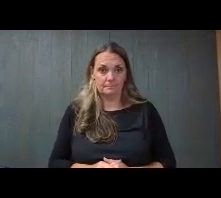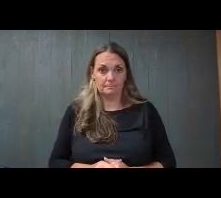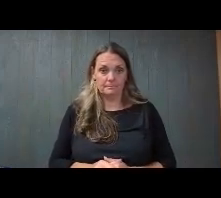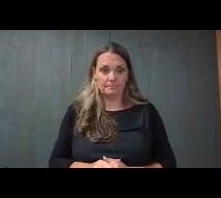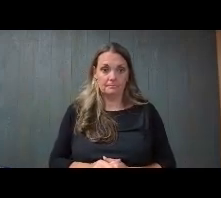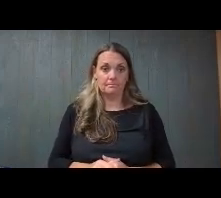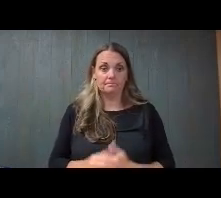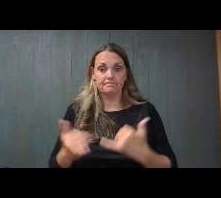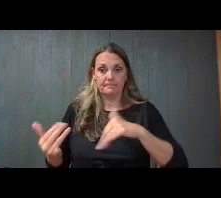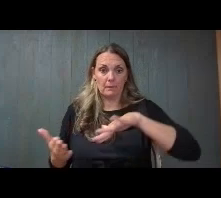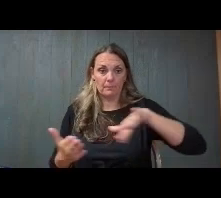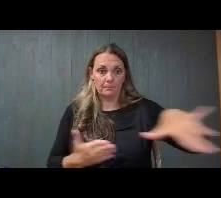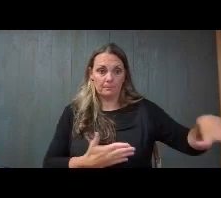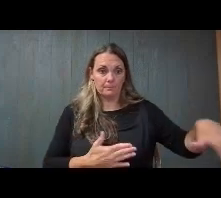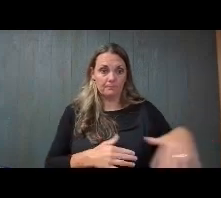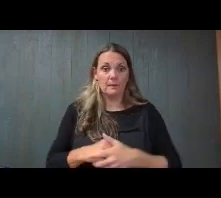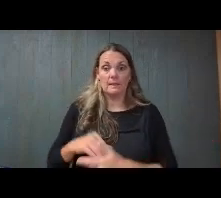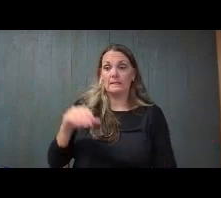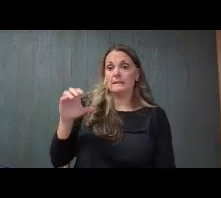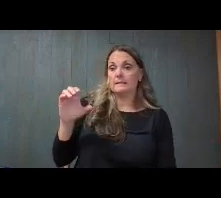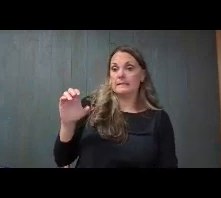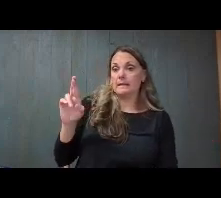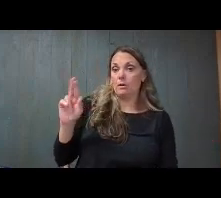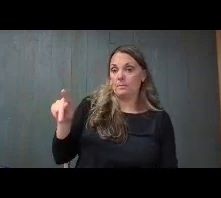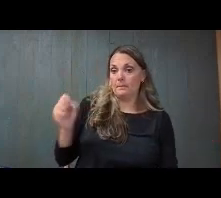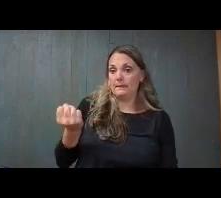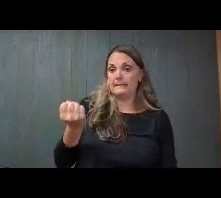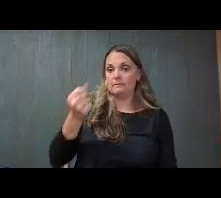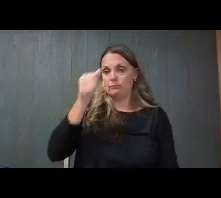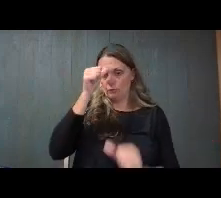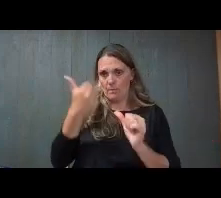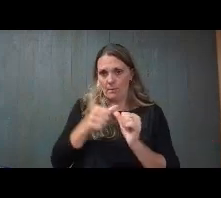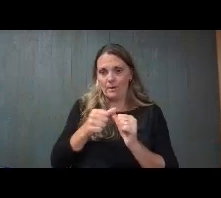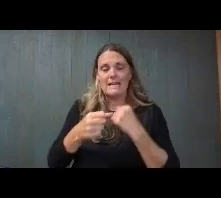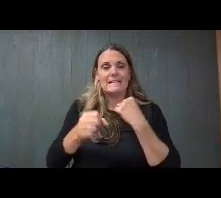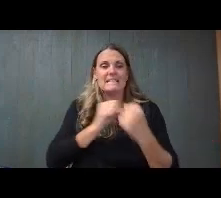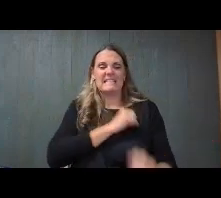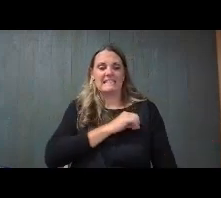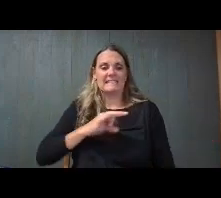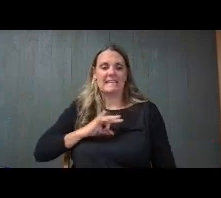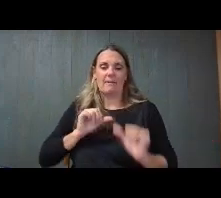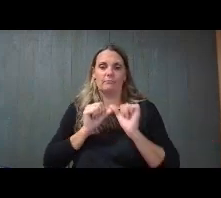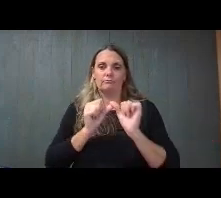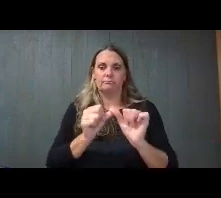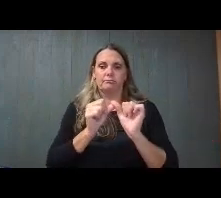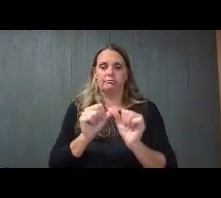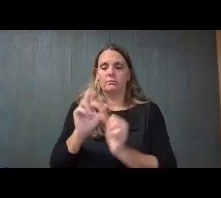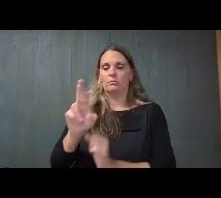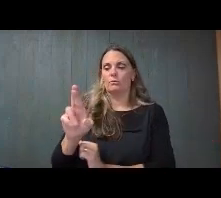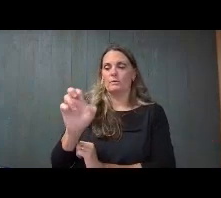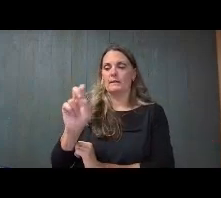Thanks to your piece, we'll need to be mindful of its staff retention. What that looks like during and after the project ends.